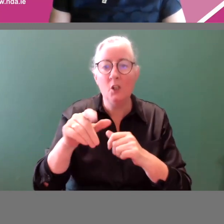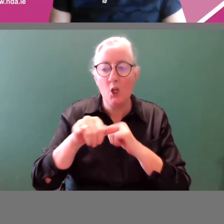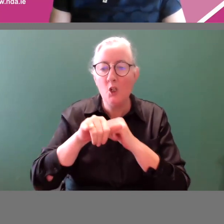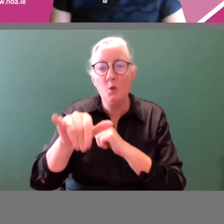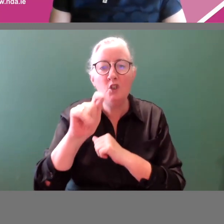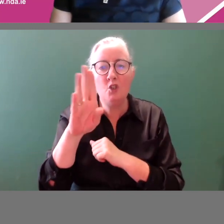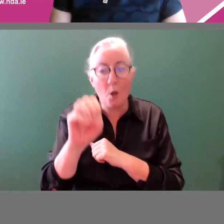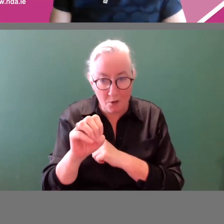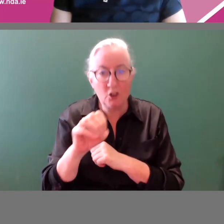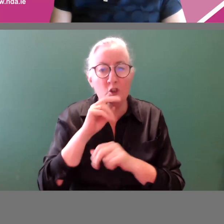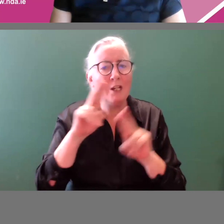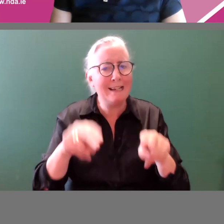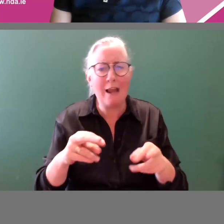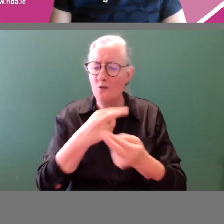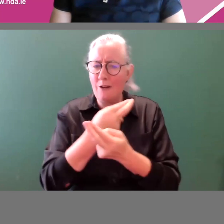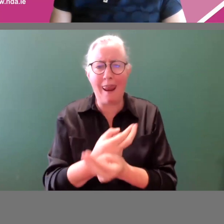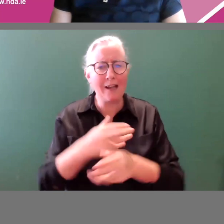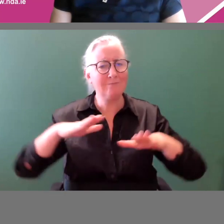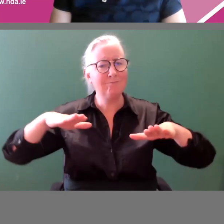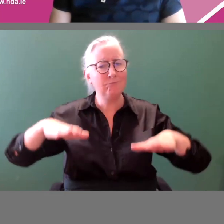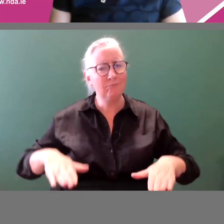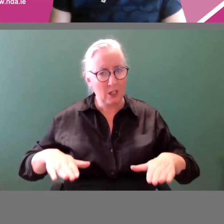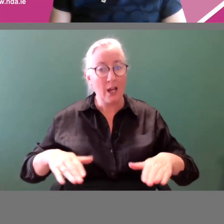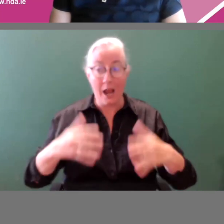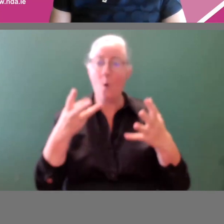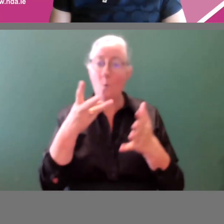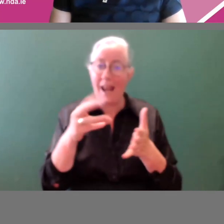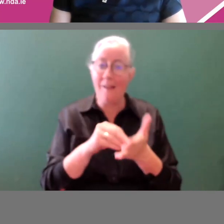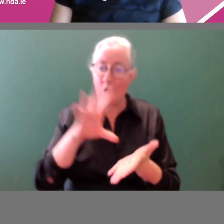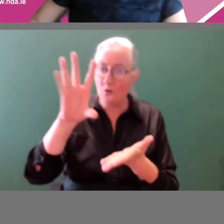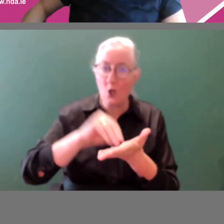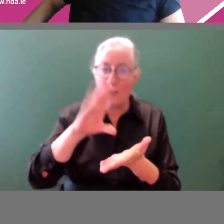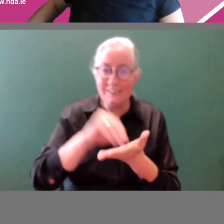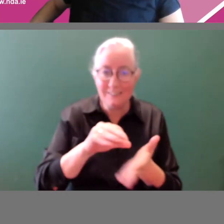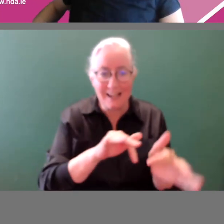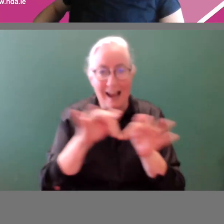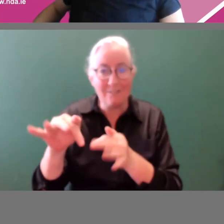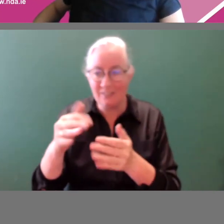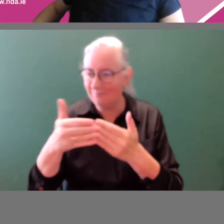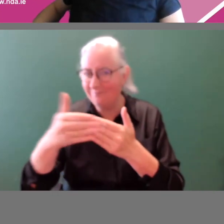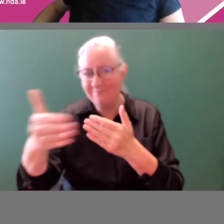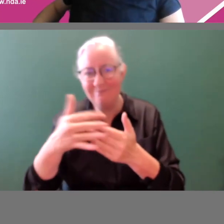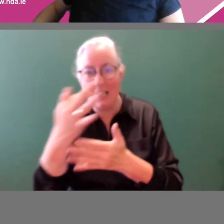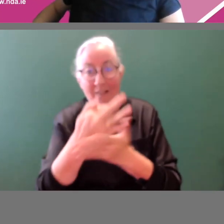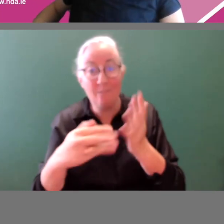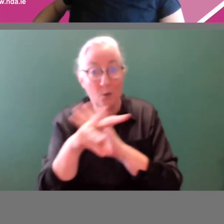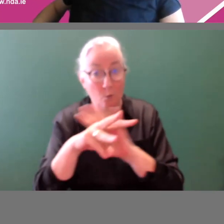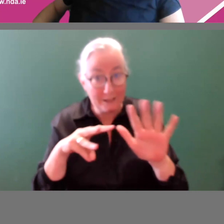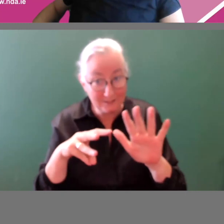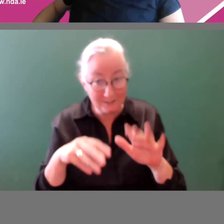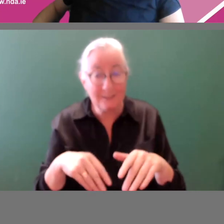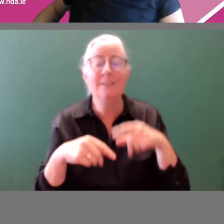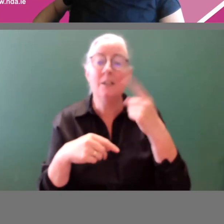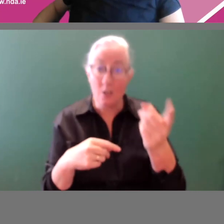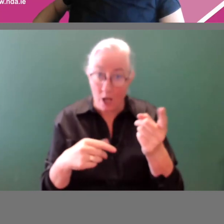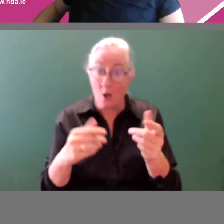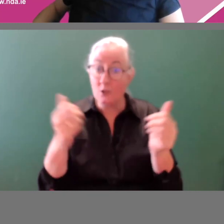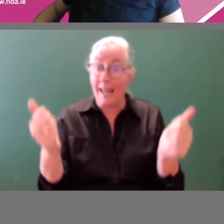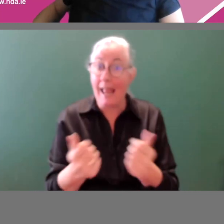and relax all of this will be available to you over the next few weeks. Anyone who requested a